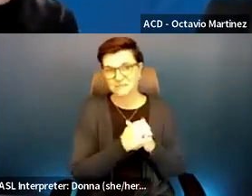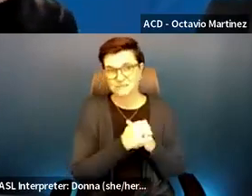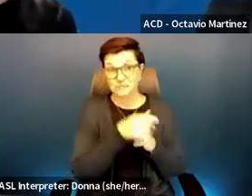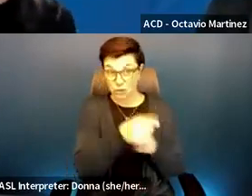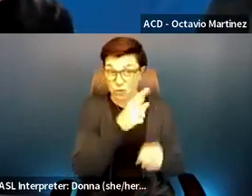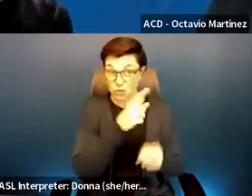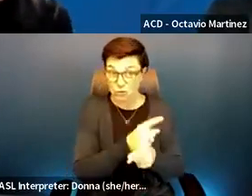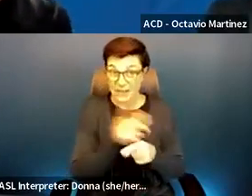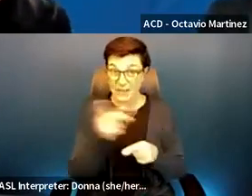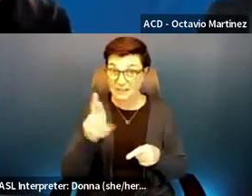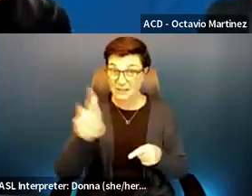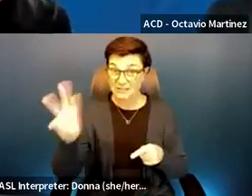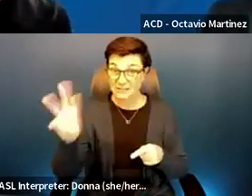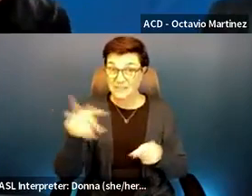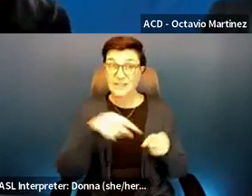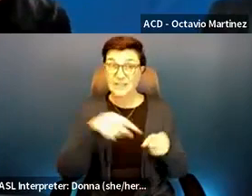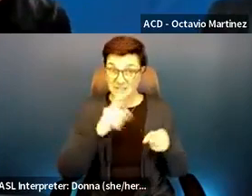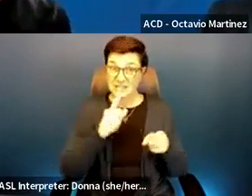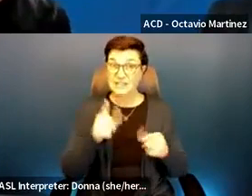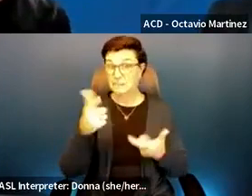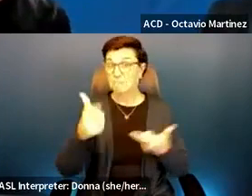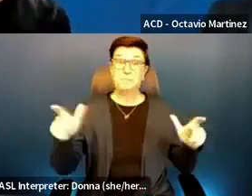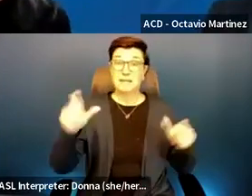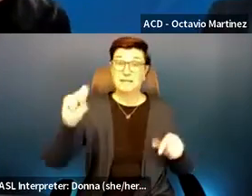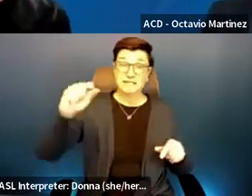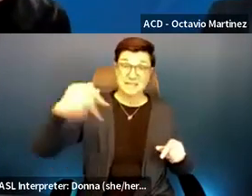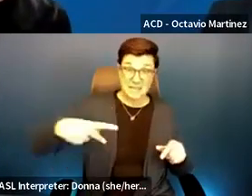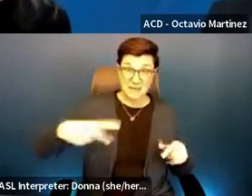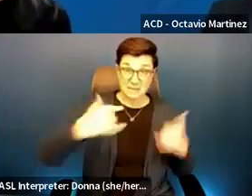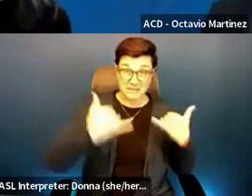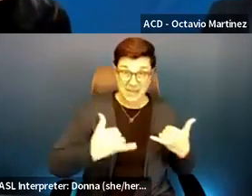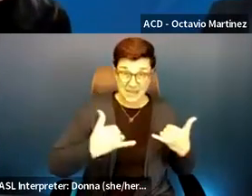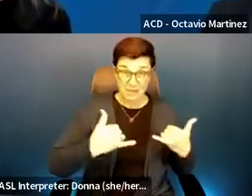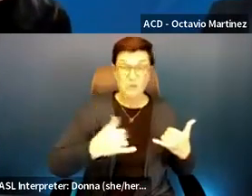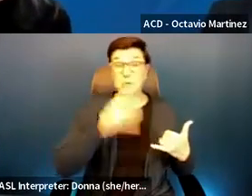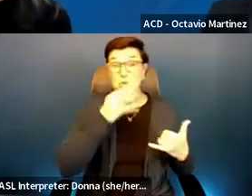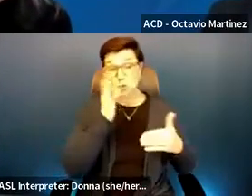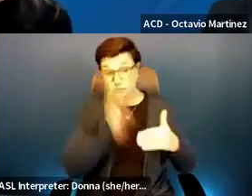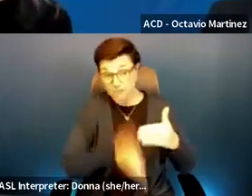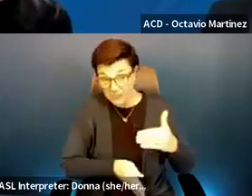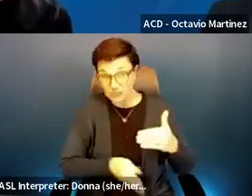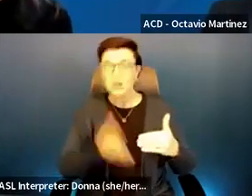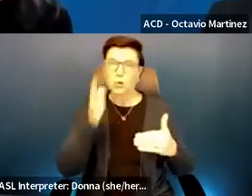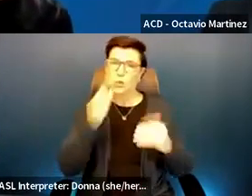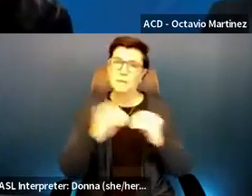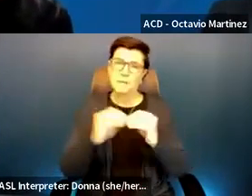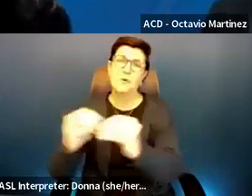but there's additional steps that you're going to need to be taking. So thanks very much. Thank you all very much.